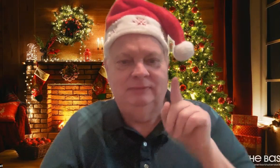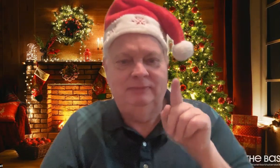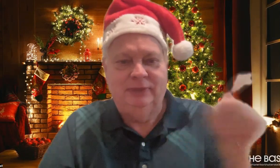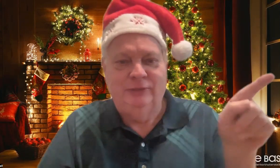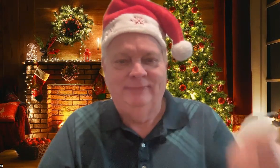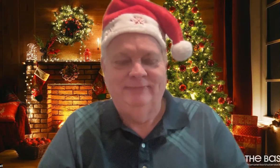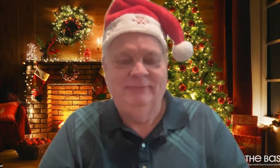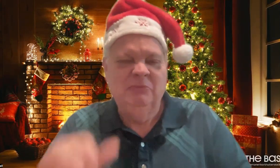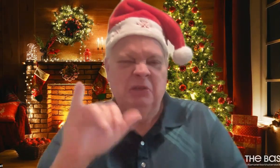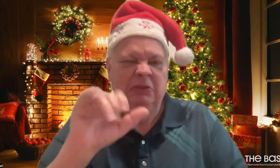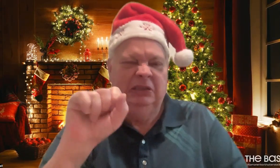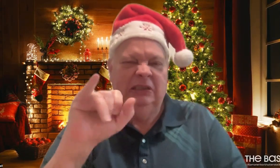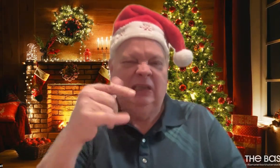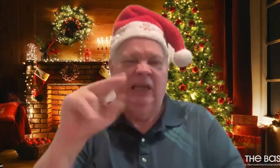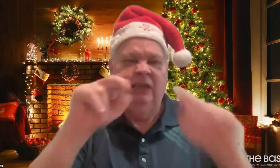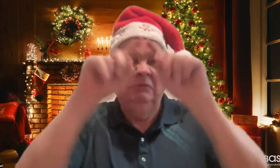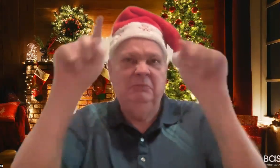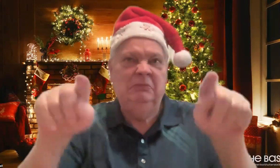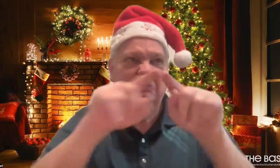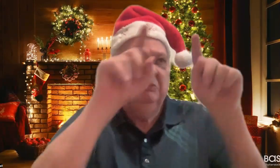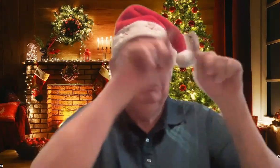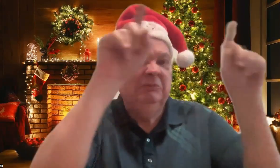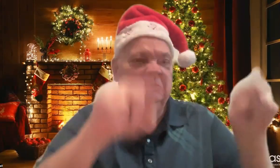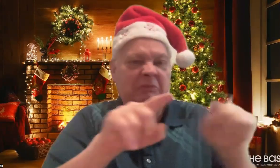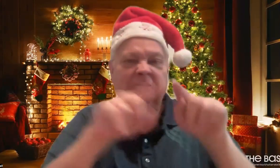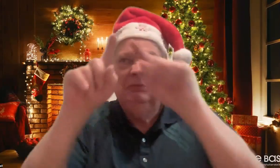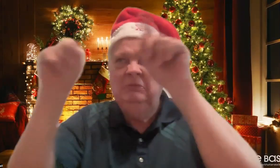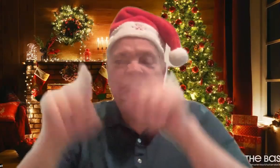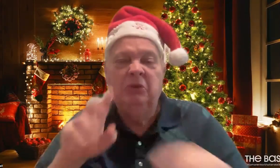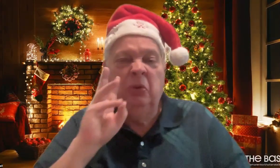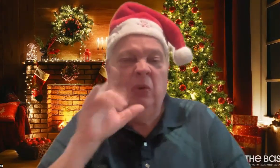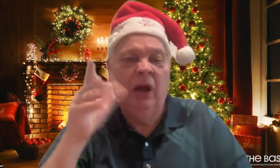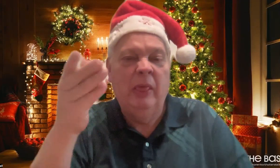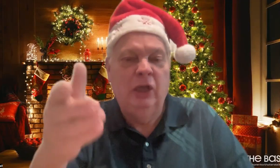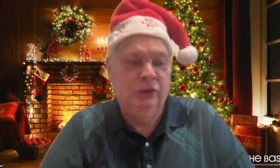We will have signs up to lead you there.